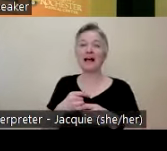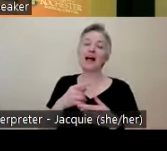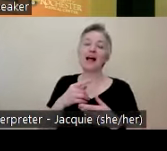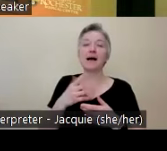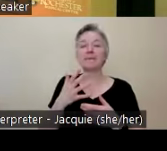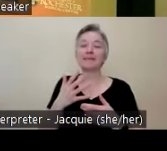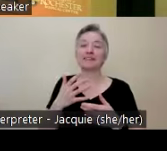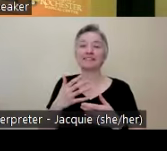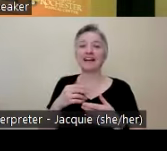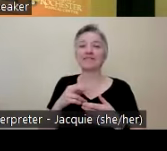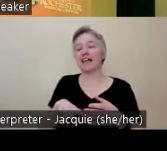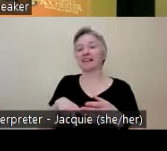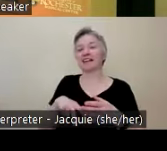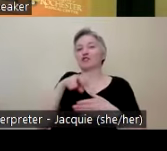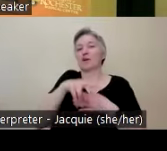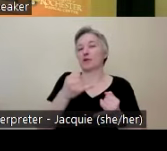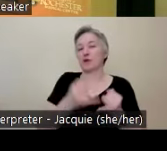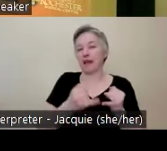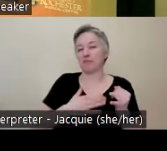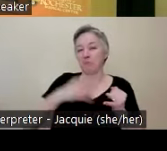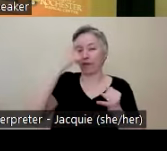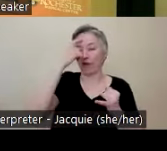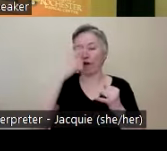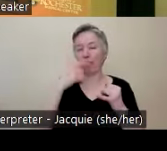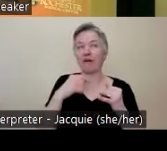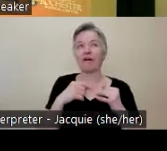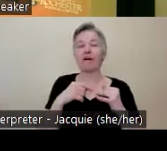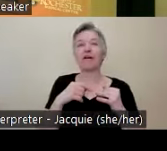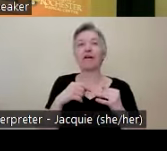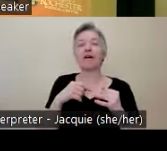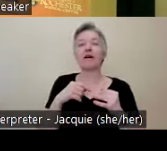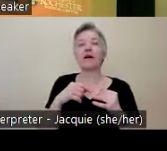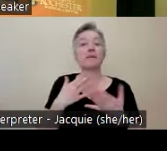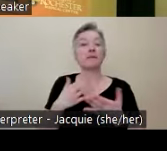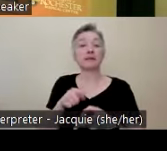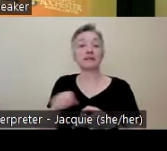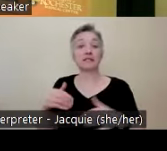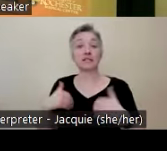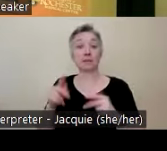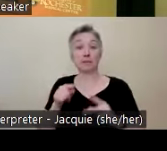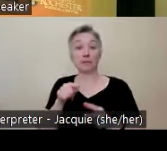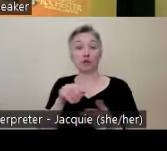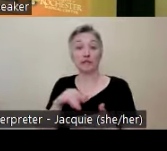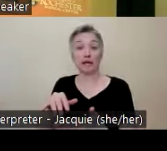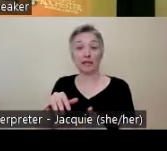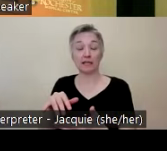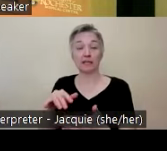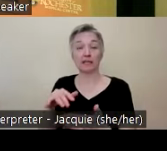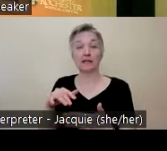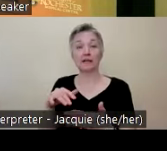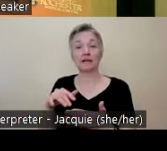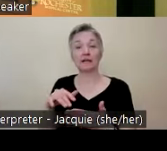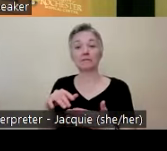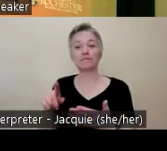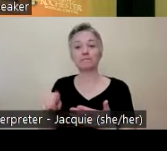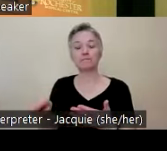was thinking was I wondered if these PE the young people you studied are kind of I don't know over